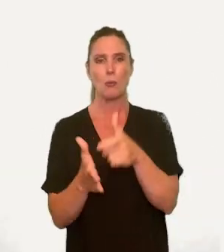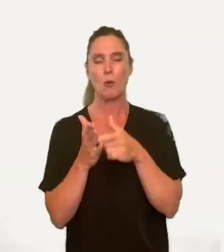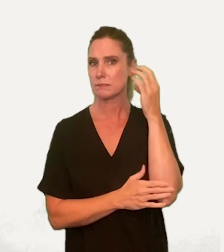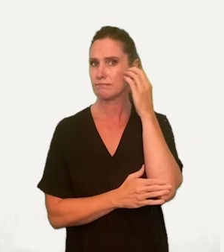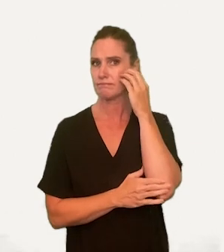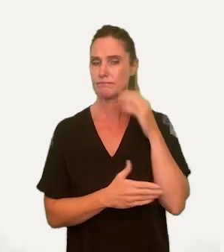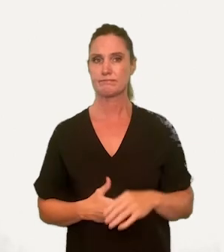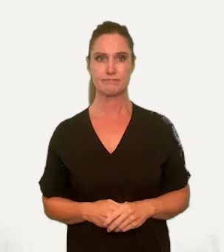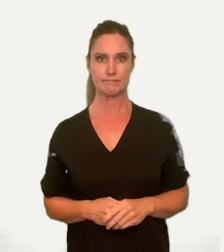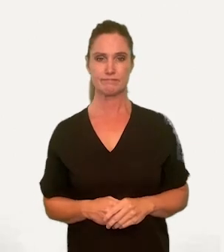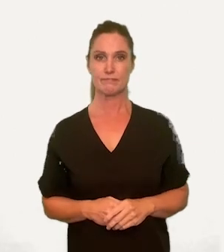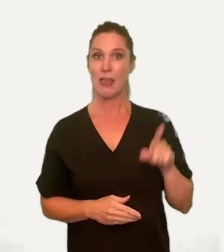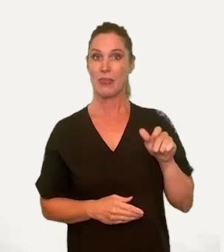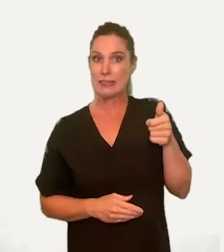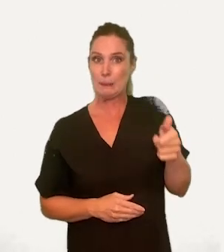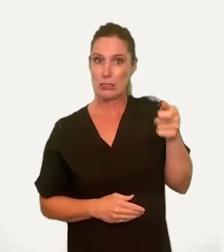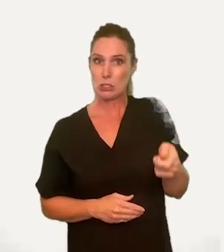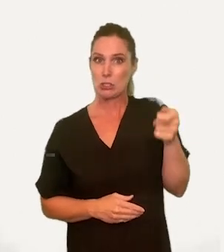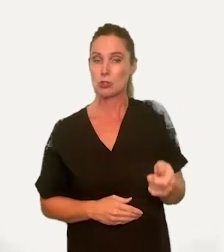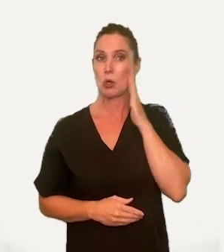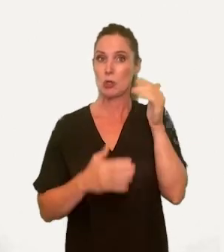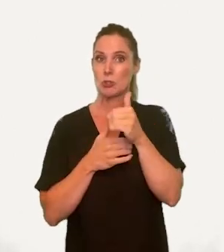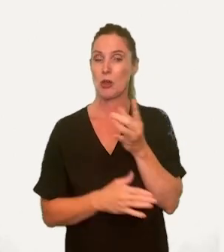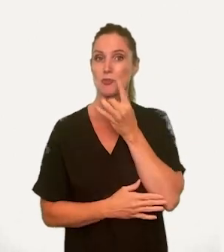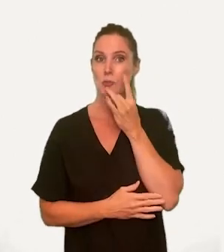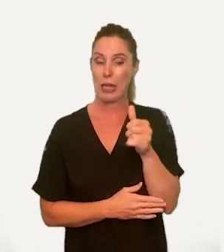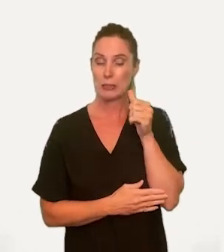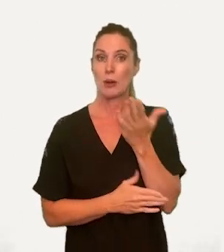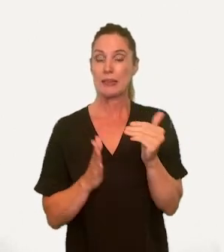Sofii: This button controls your bedroom lights. Press the button again to toggle on and off.